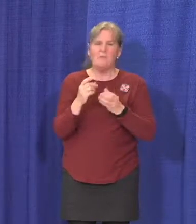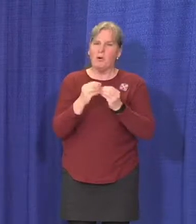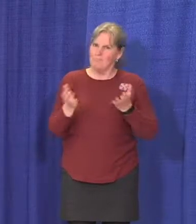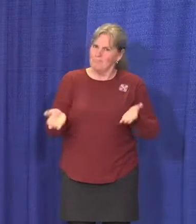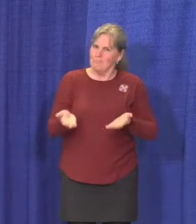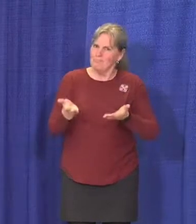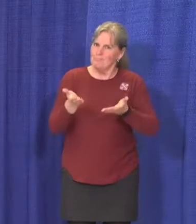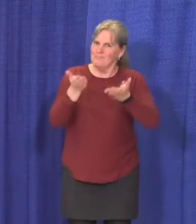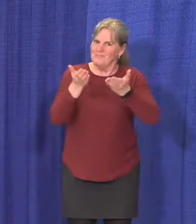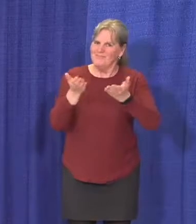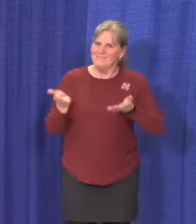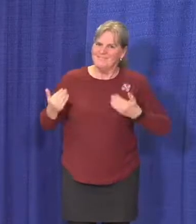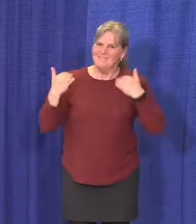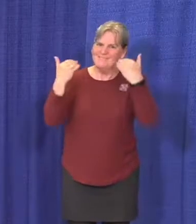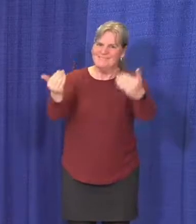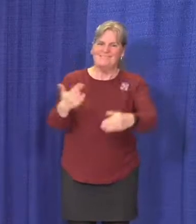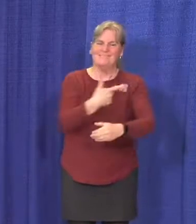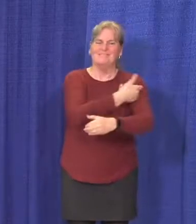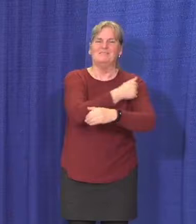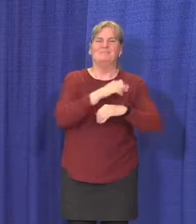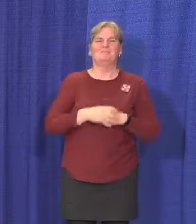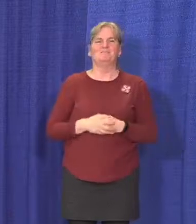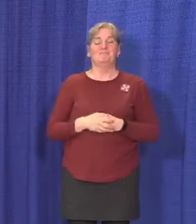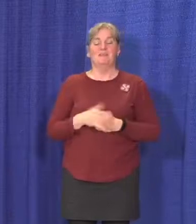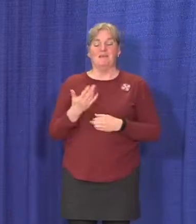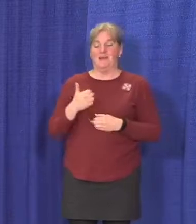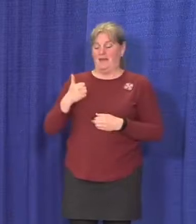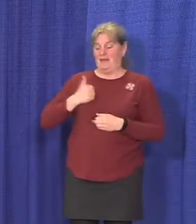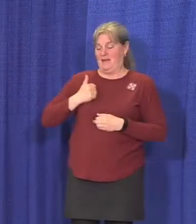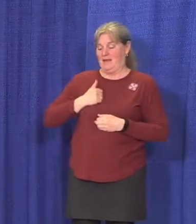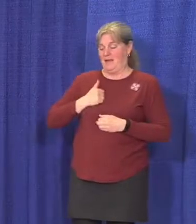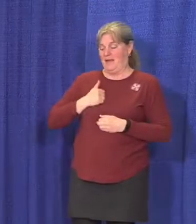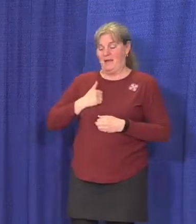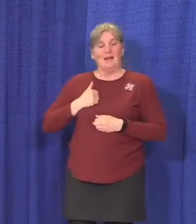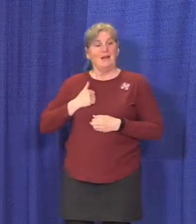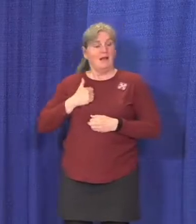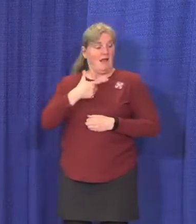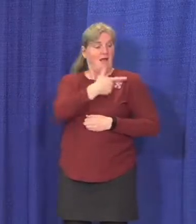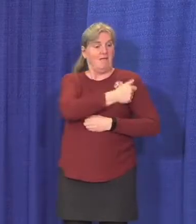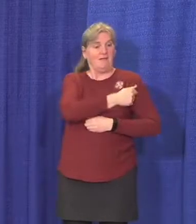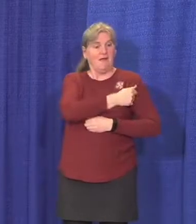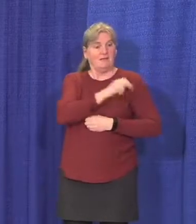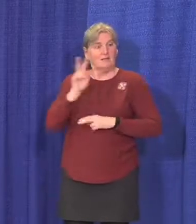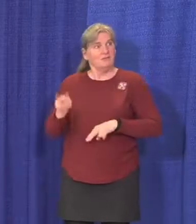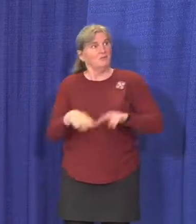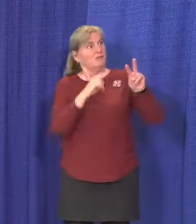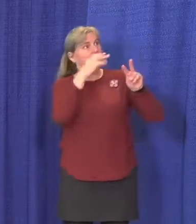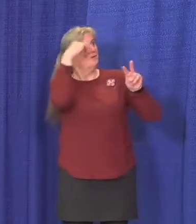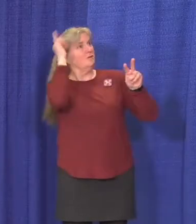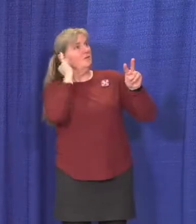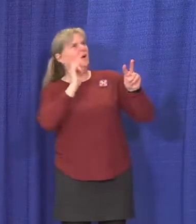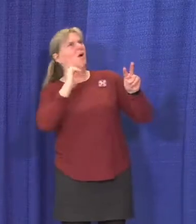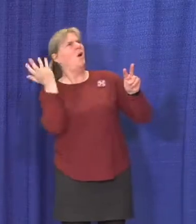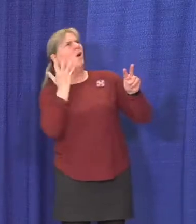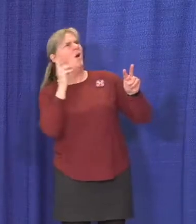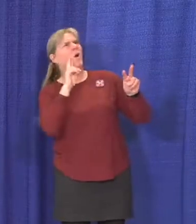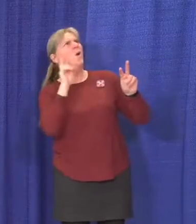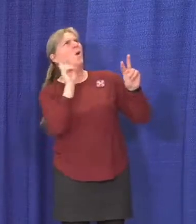Let's keep going. We are truly leading the country when it comes to vaccinations.